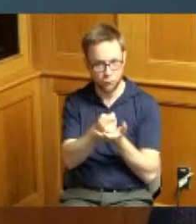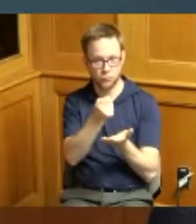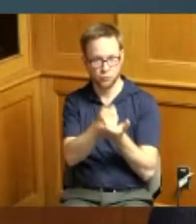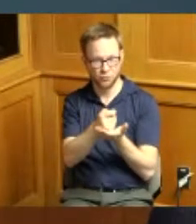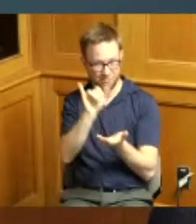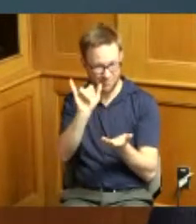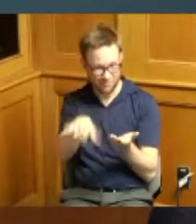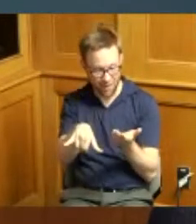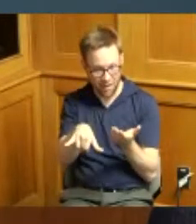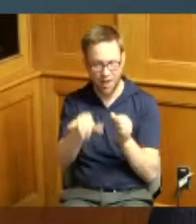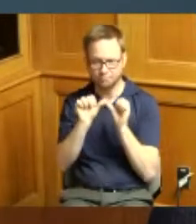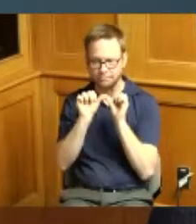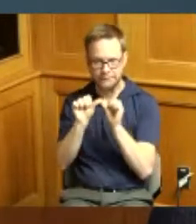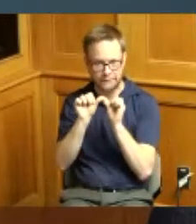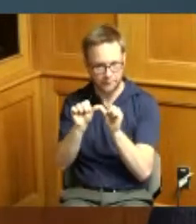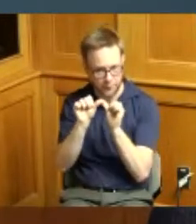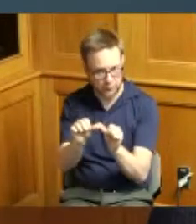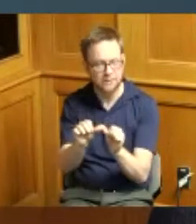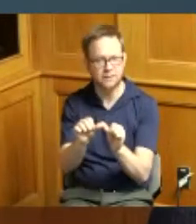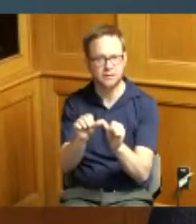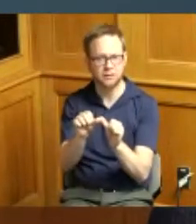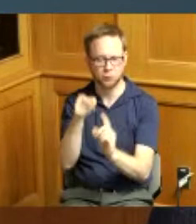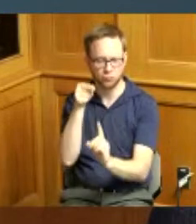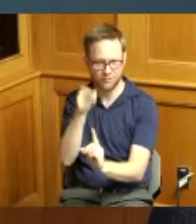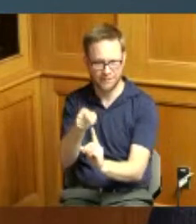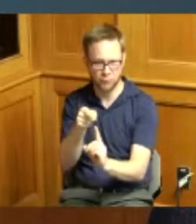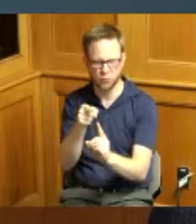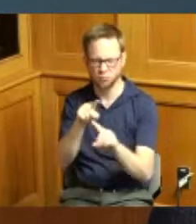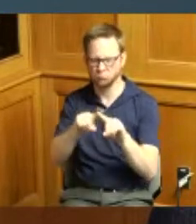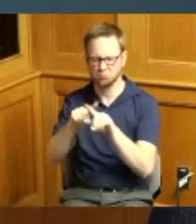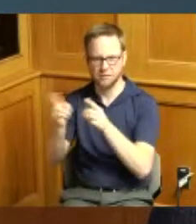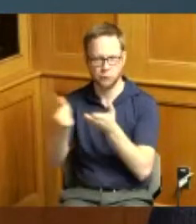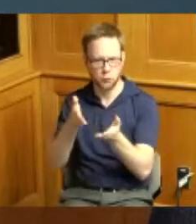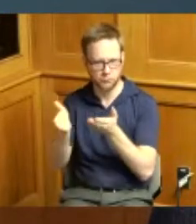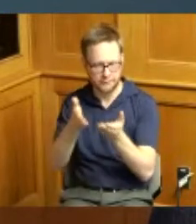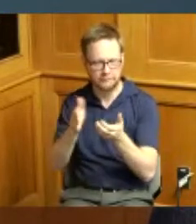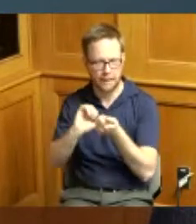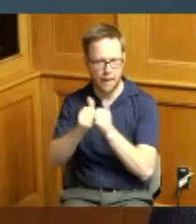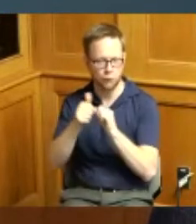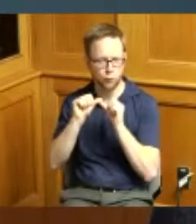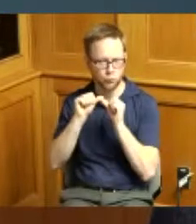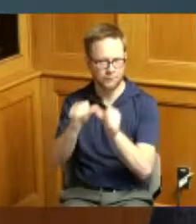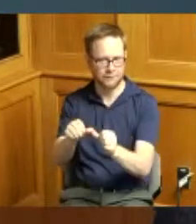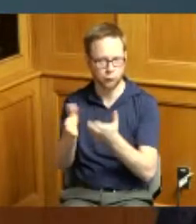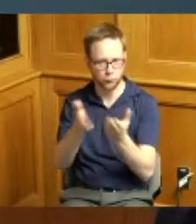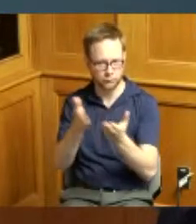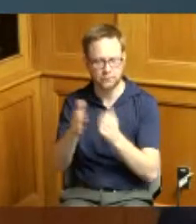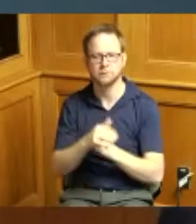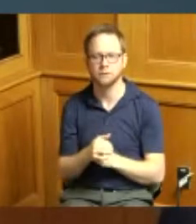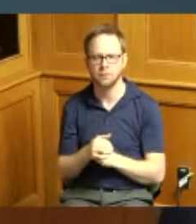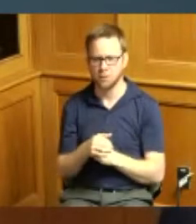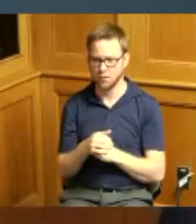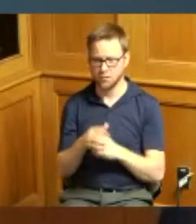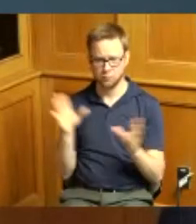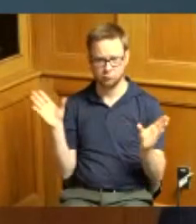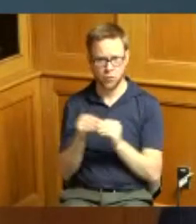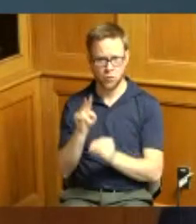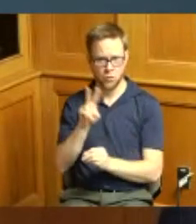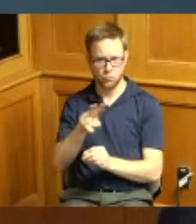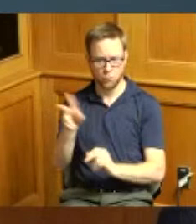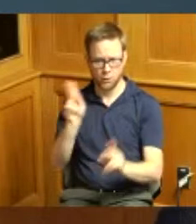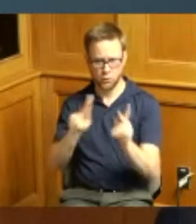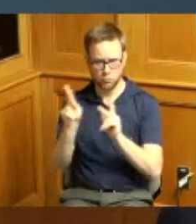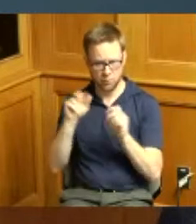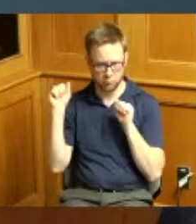sustainability as it relates to services and so we had about 22 people there from different areas